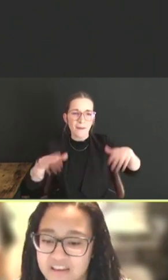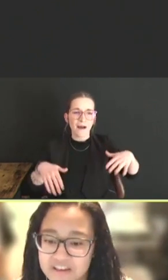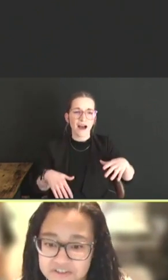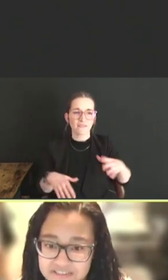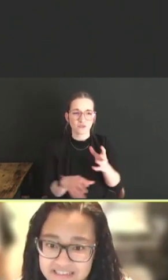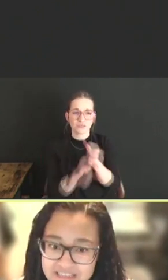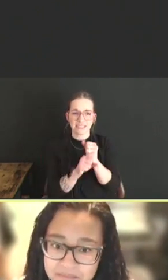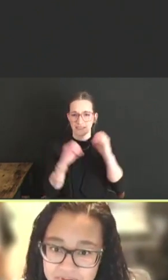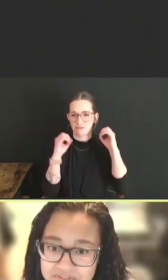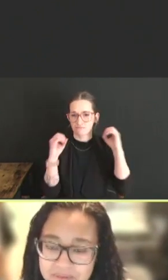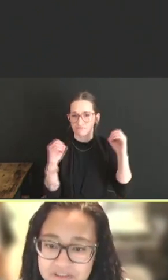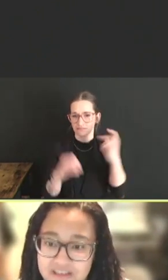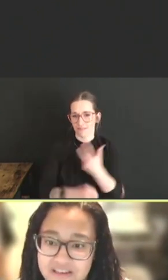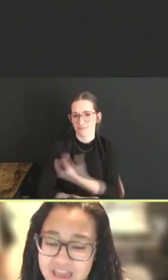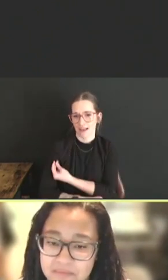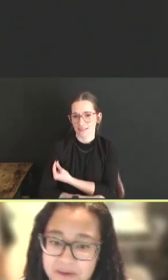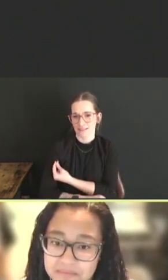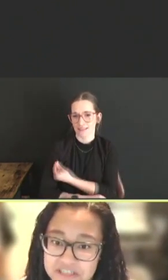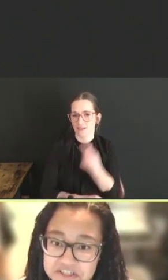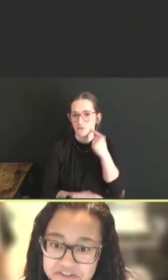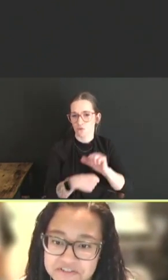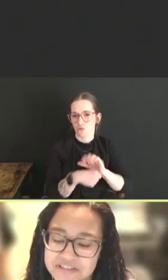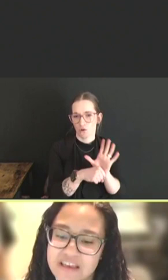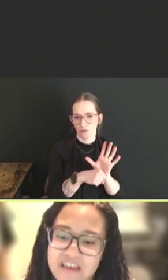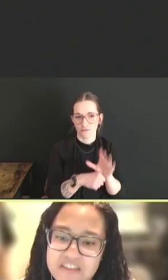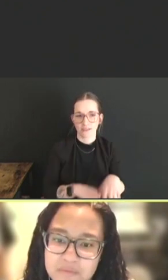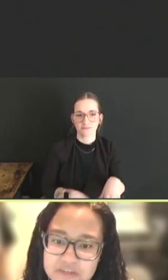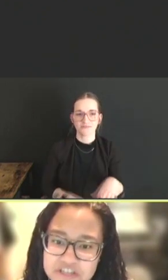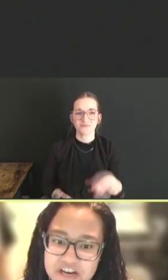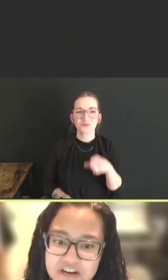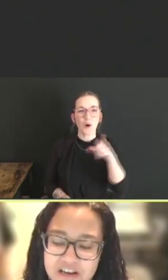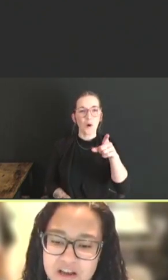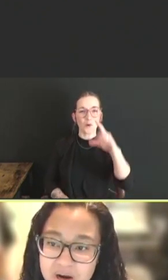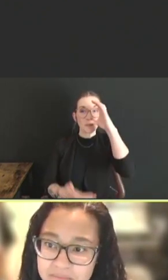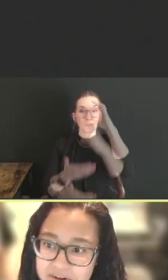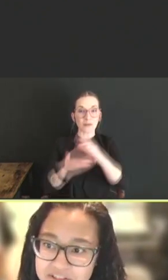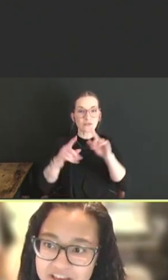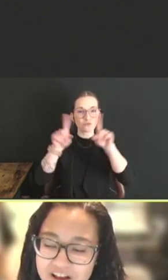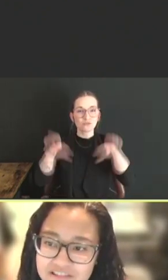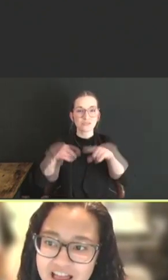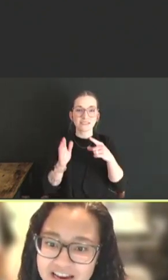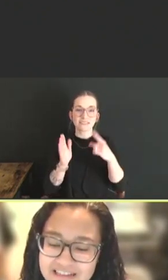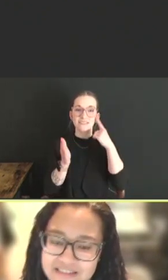Here's an example of some of the campaign materials that we shared, primarily online, as